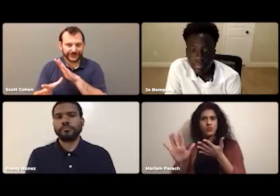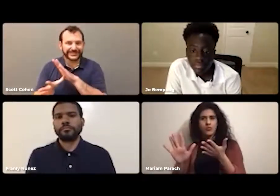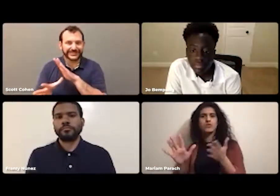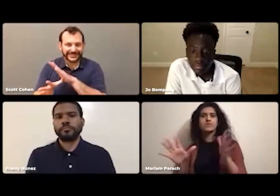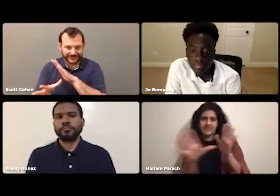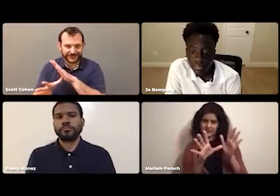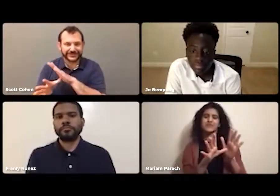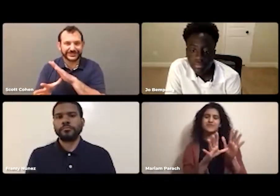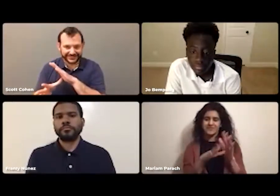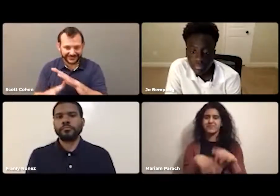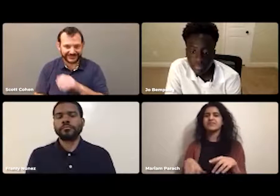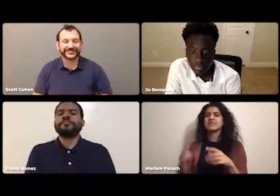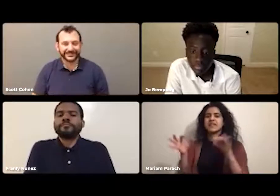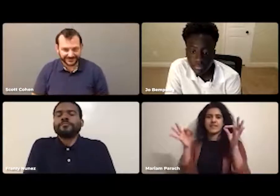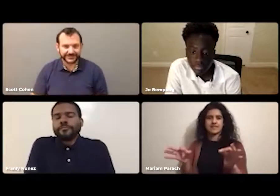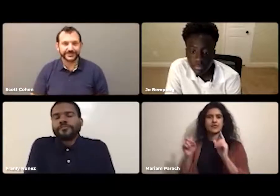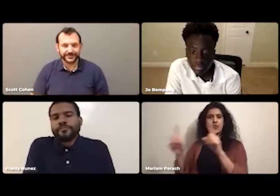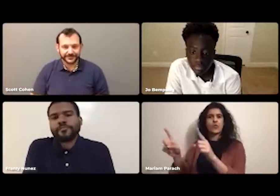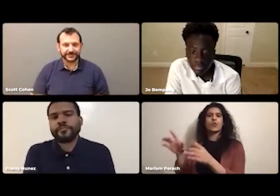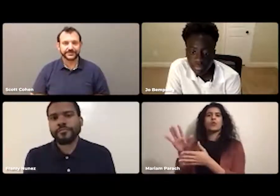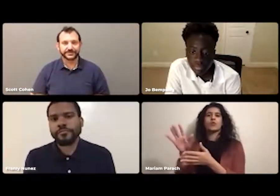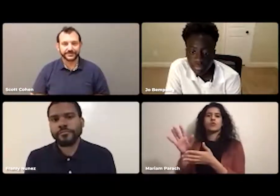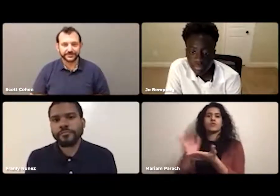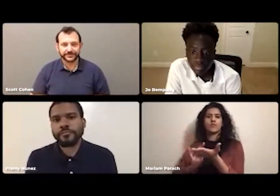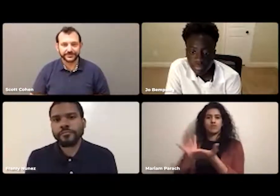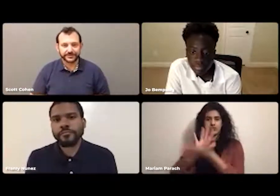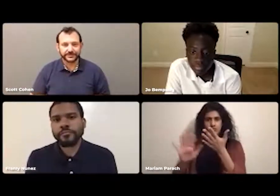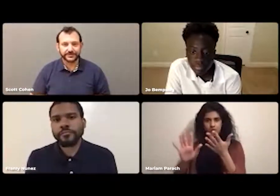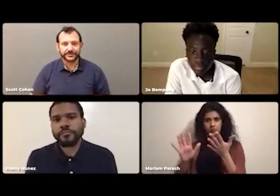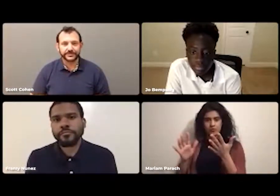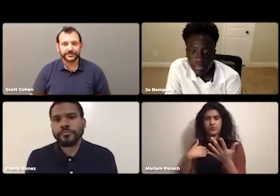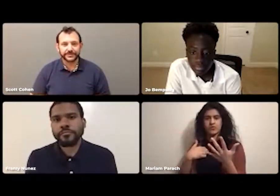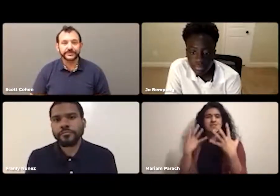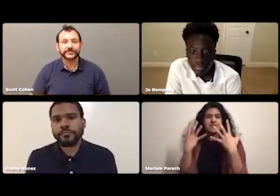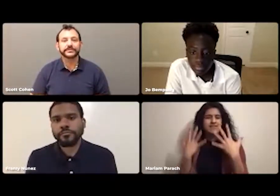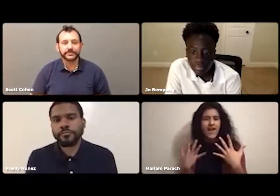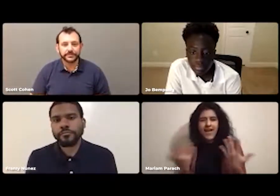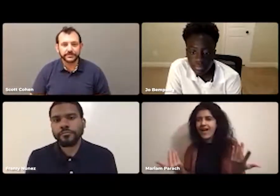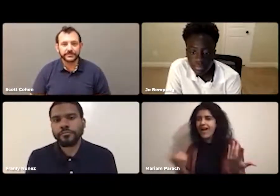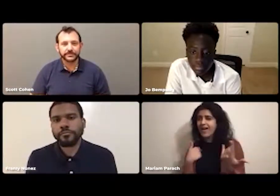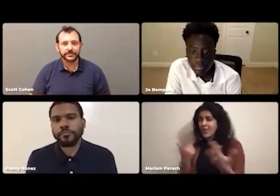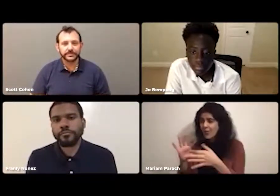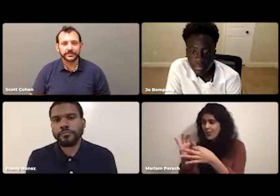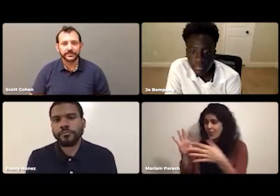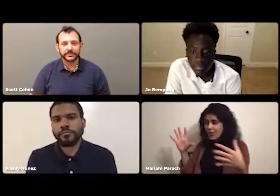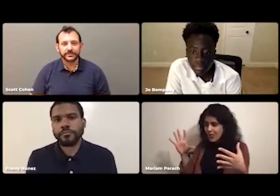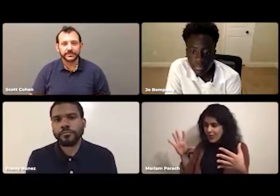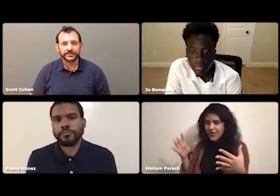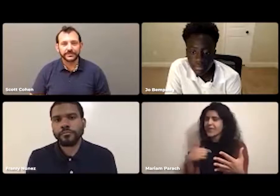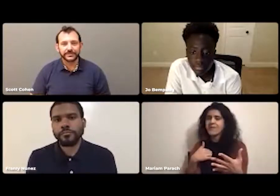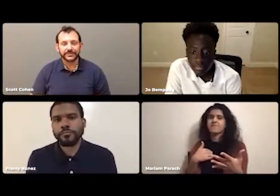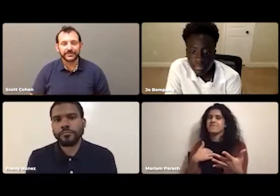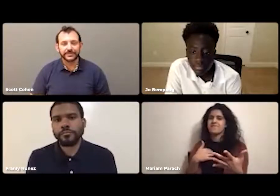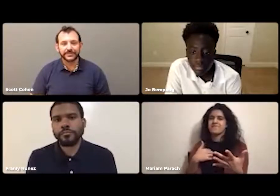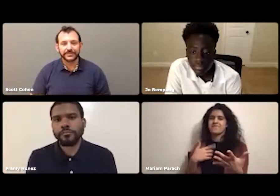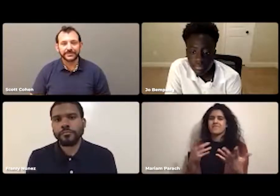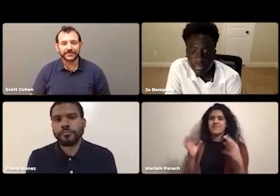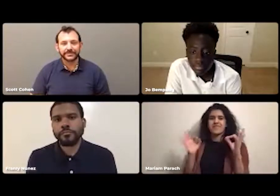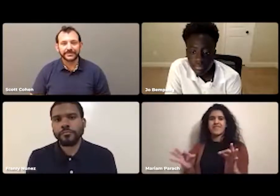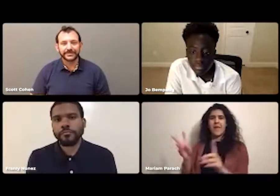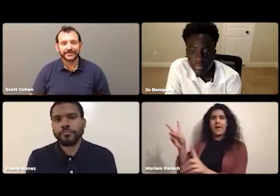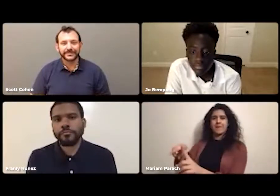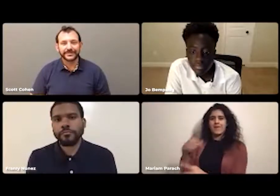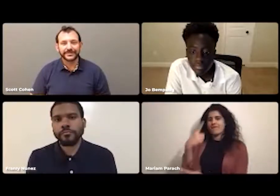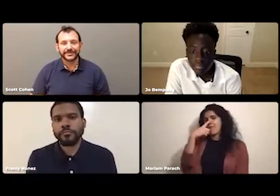I decided to go to pharmacy school in my senior year.